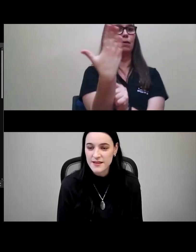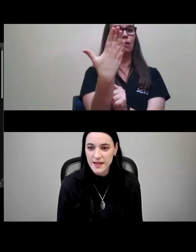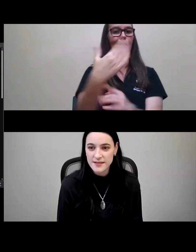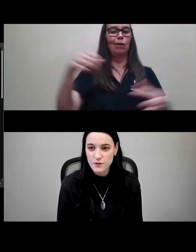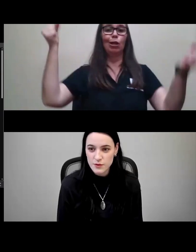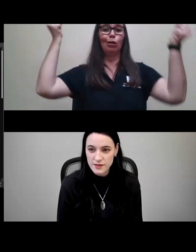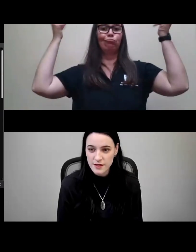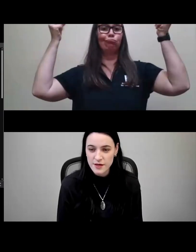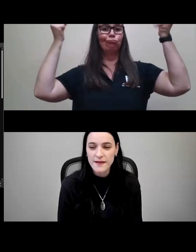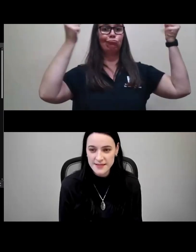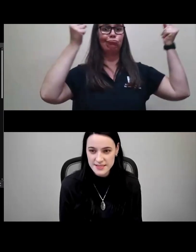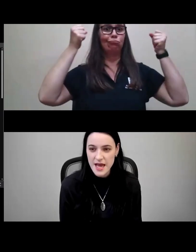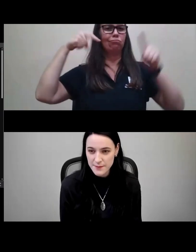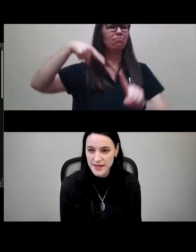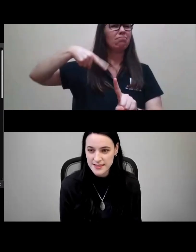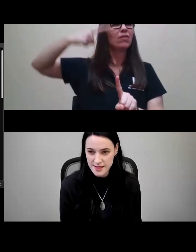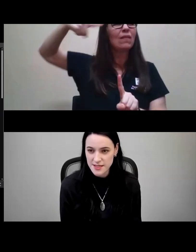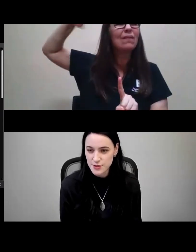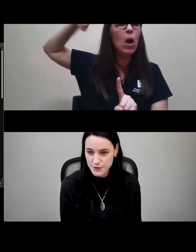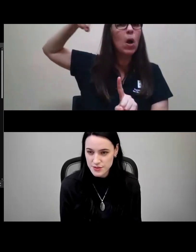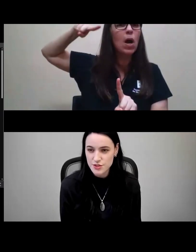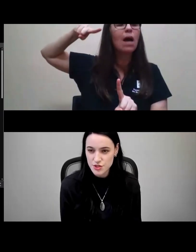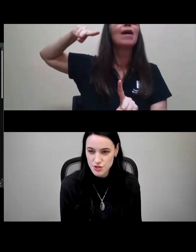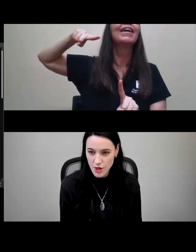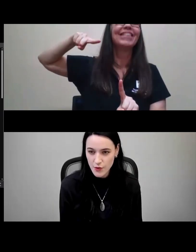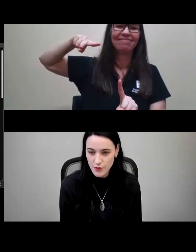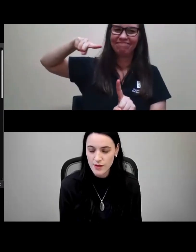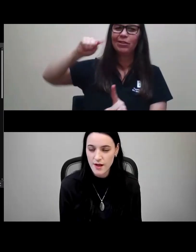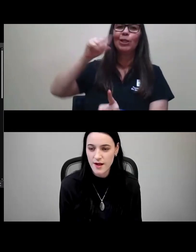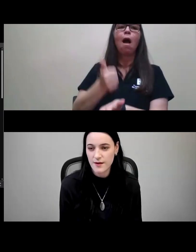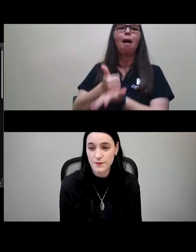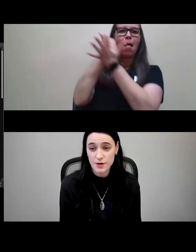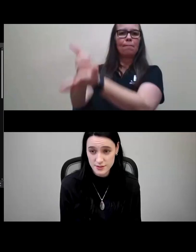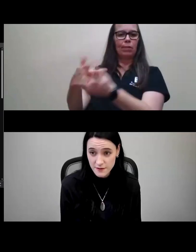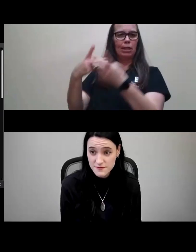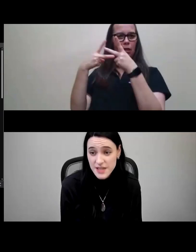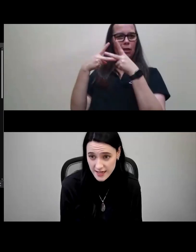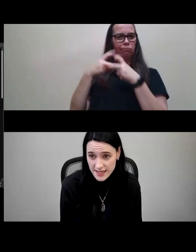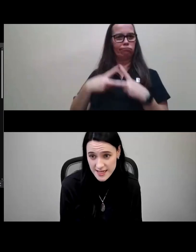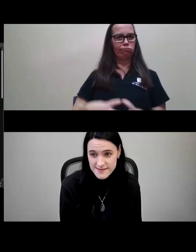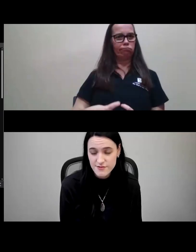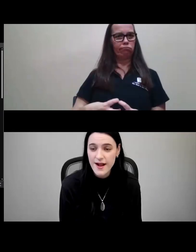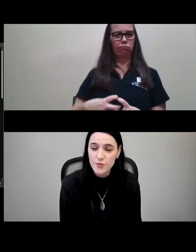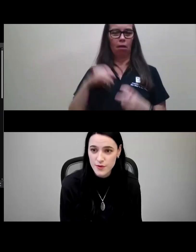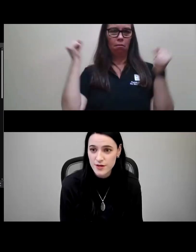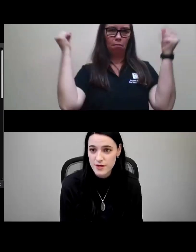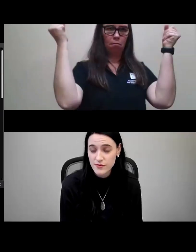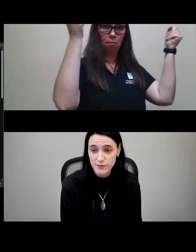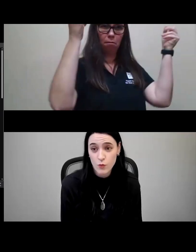and I like the word or I like the iPad that they use to show herself signing and it'll help her